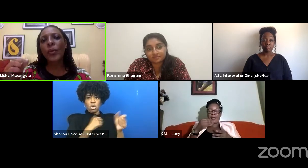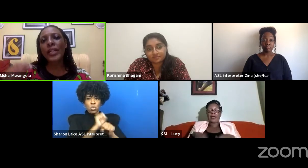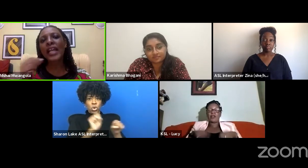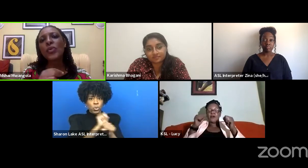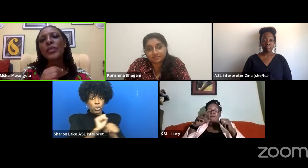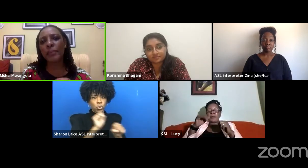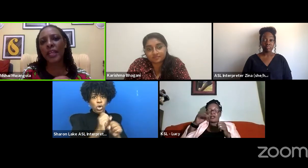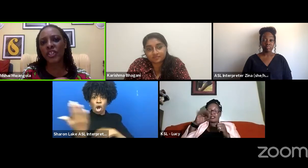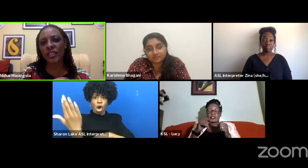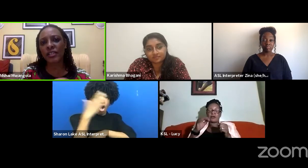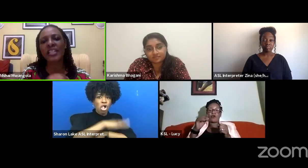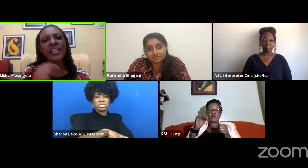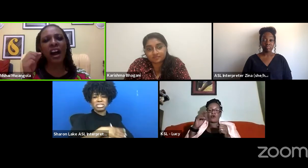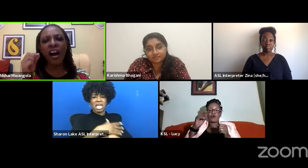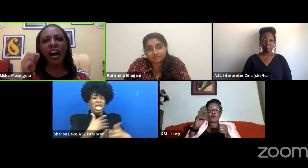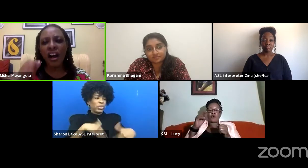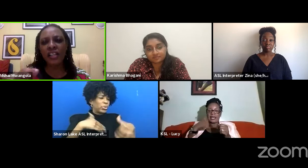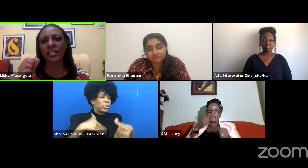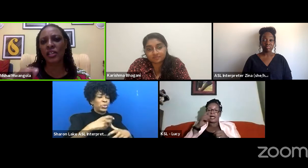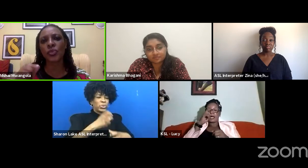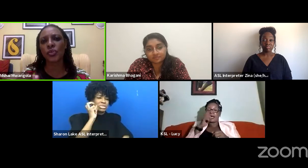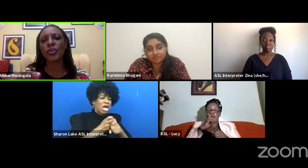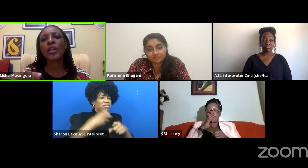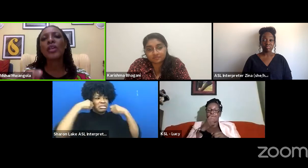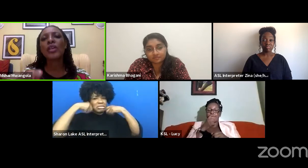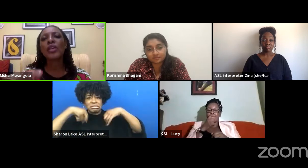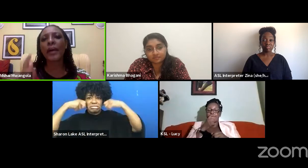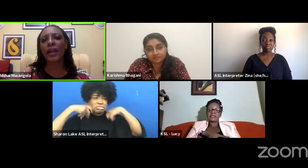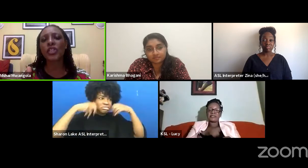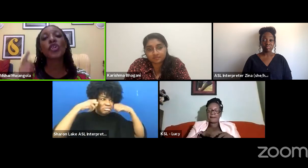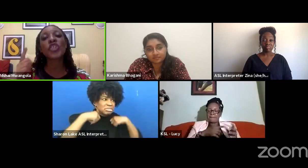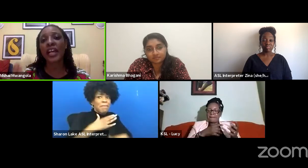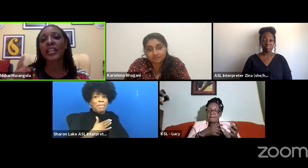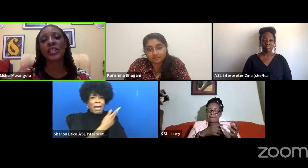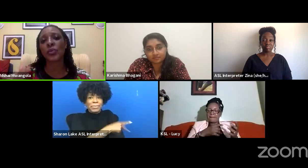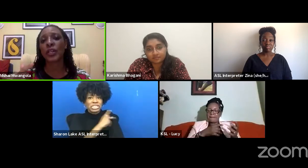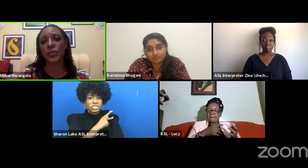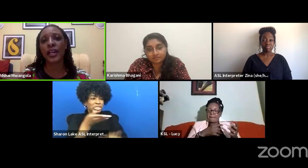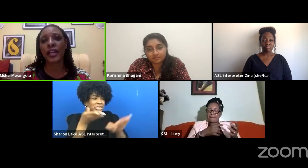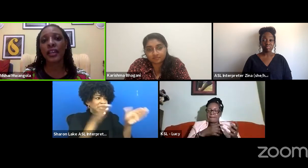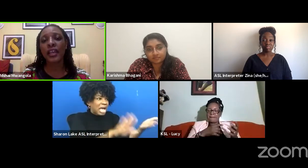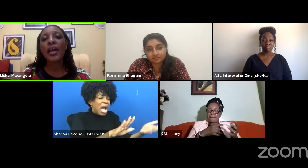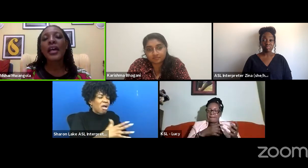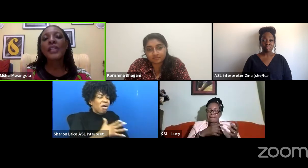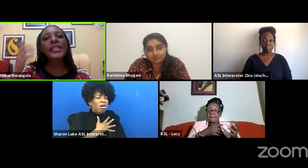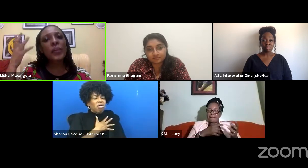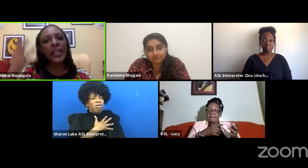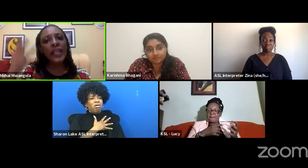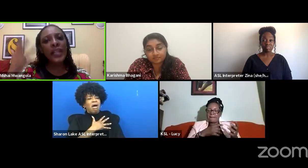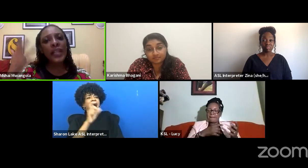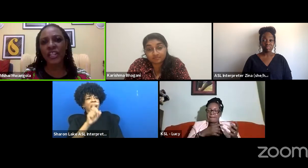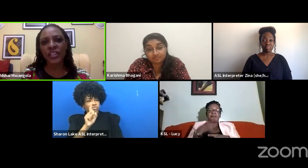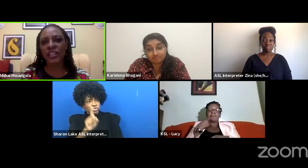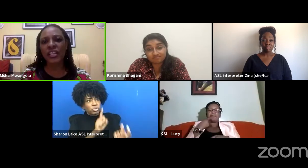"When I lose a patient, it's the hardest thing to do to tell a parent your child is going to die." And so he said, "When I lose a patient,